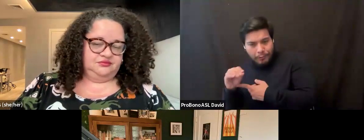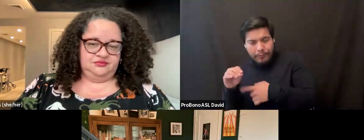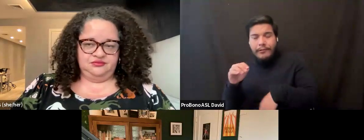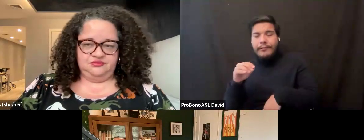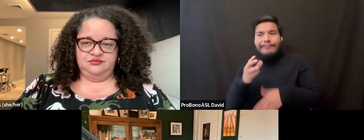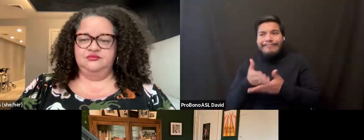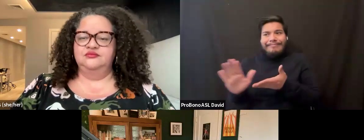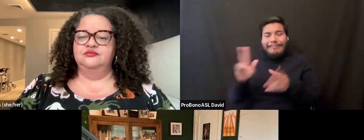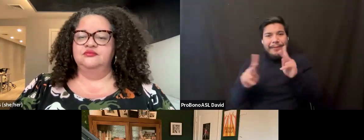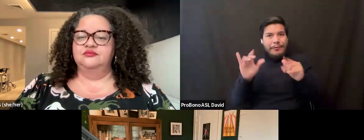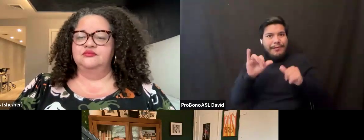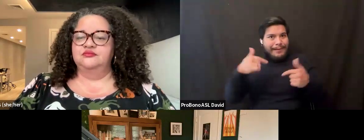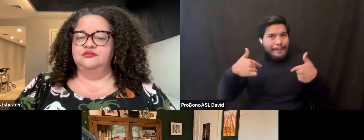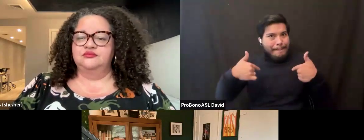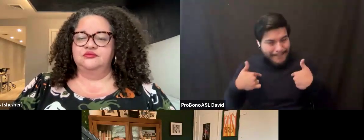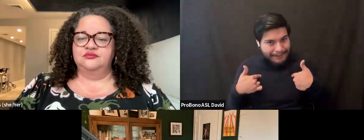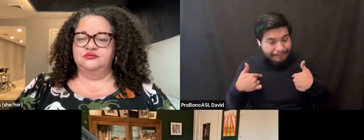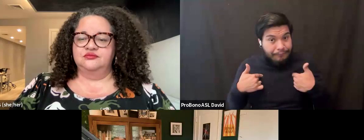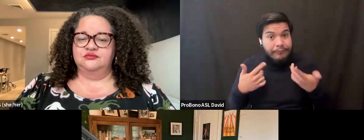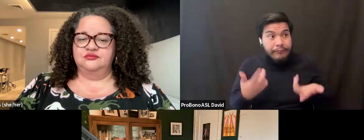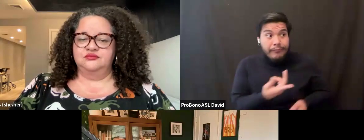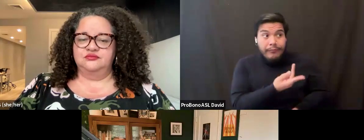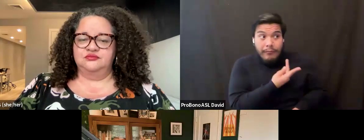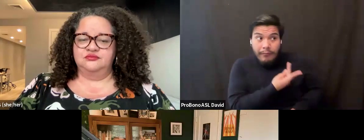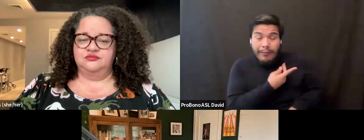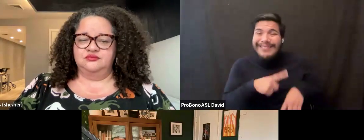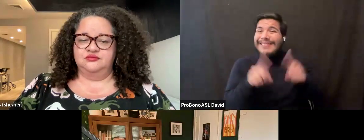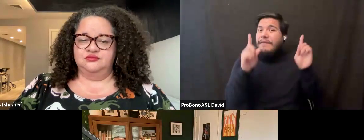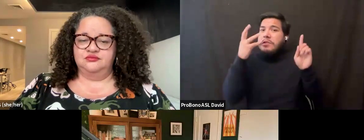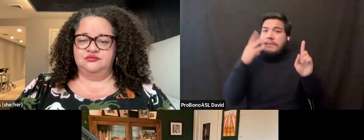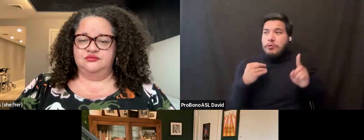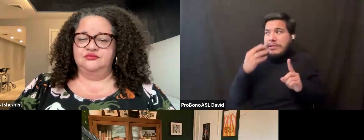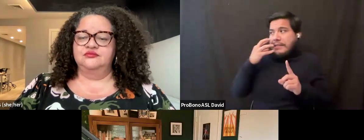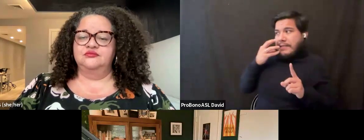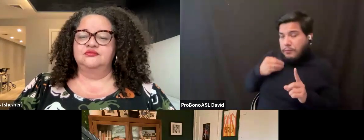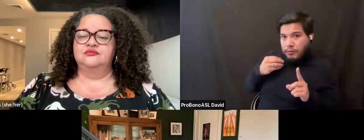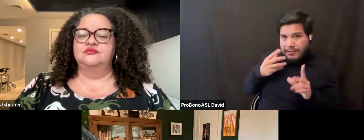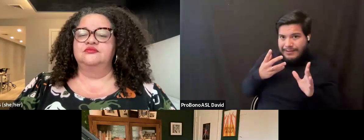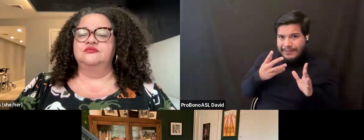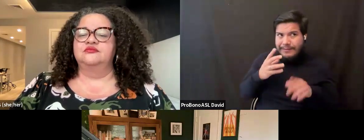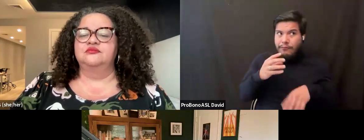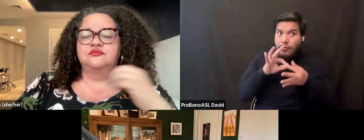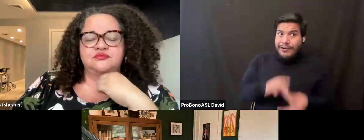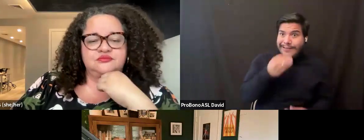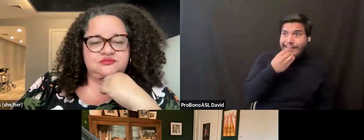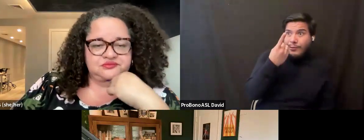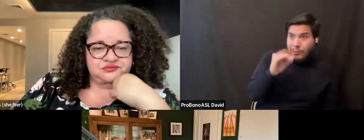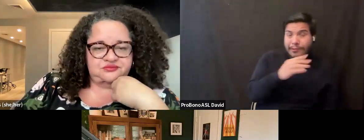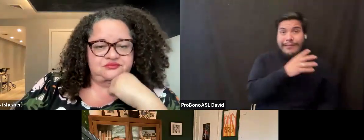And also that she and I were having different experiences of our eating disorders and of our bodies because of the size of those bodies.